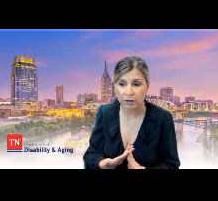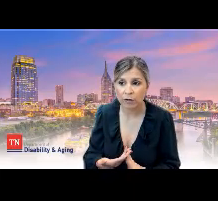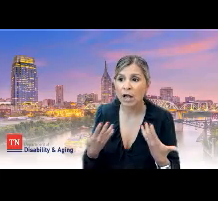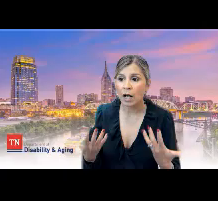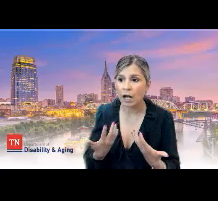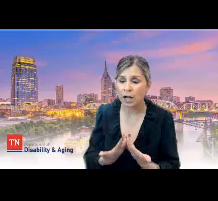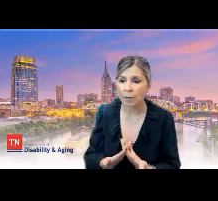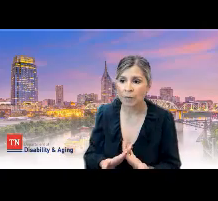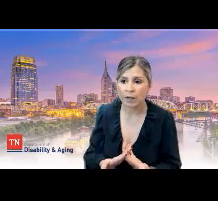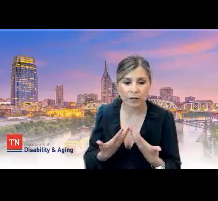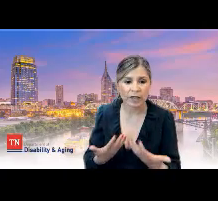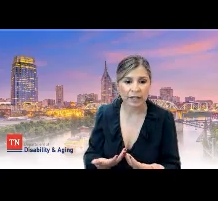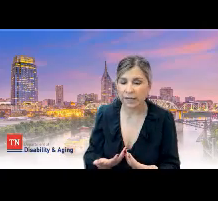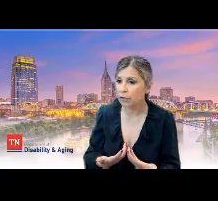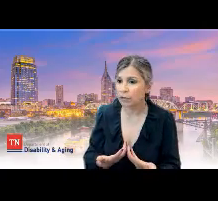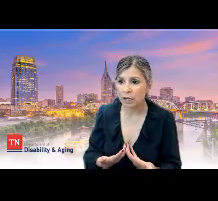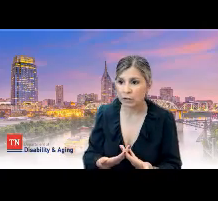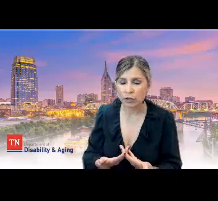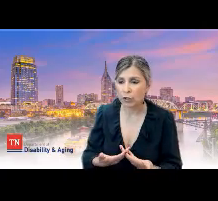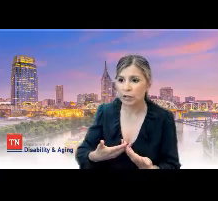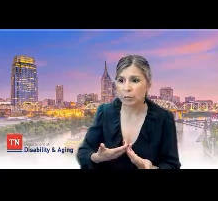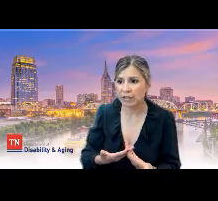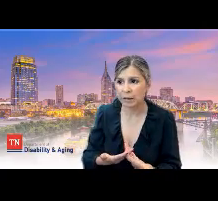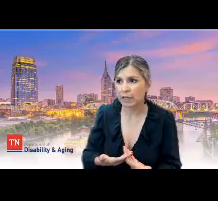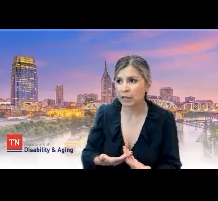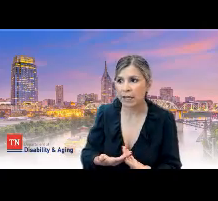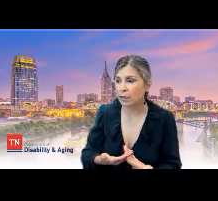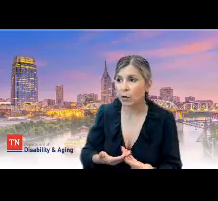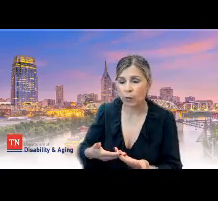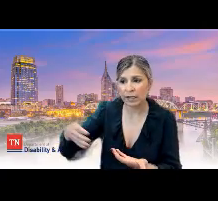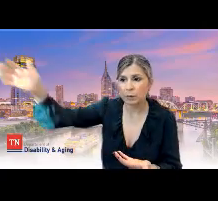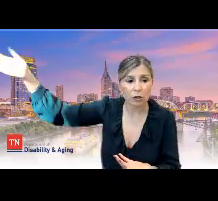this year so that they could, you know, it could be something like we need a